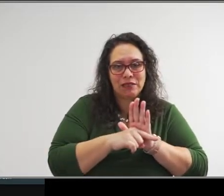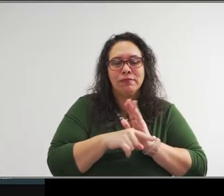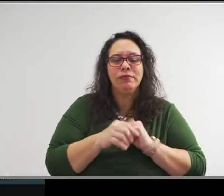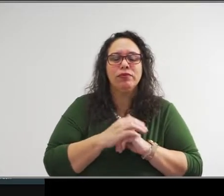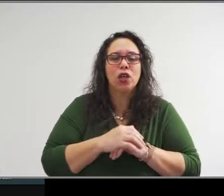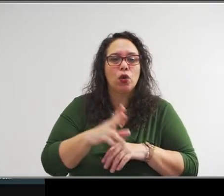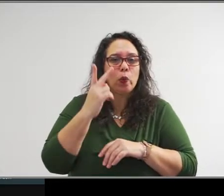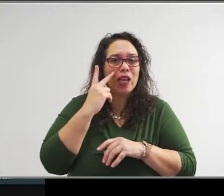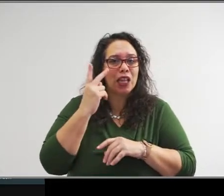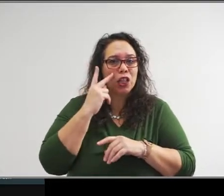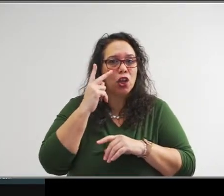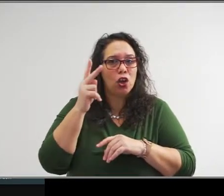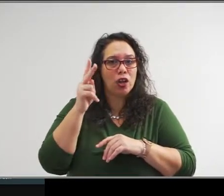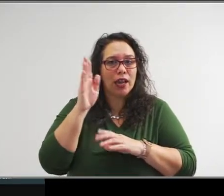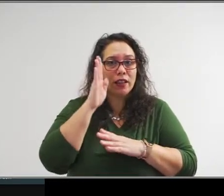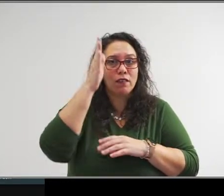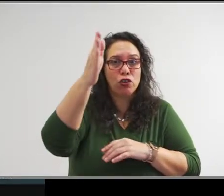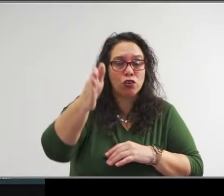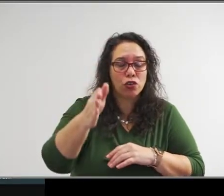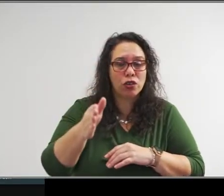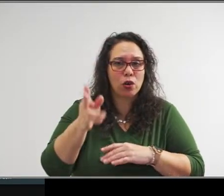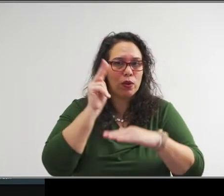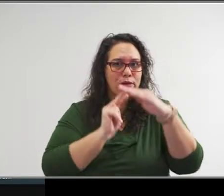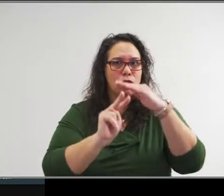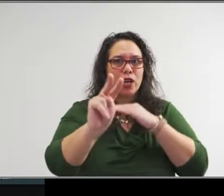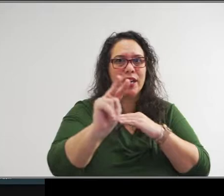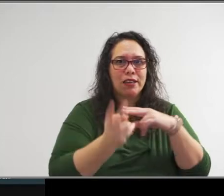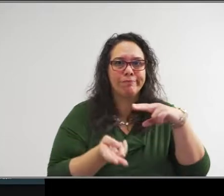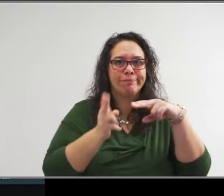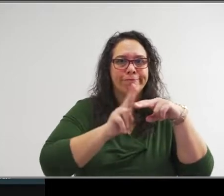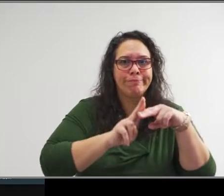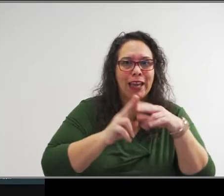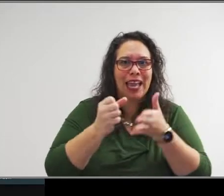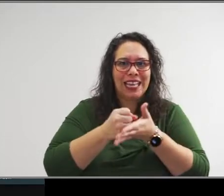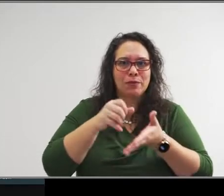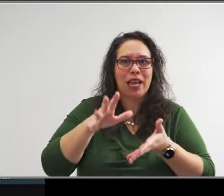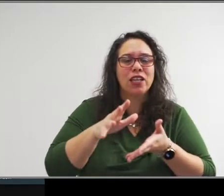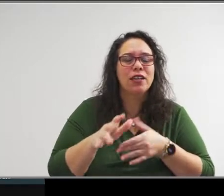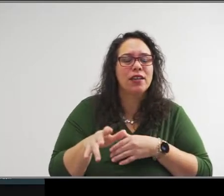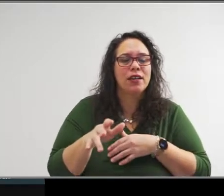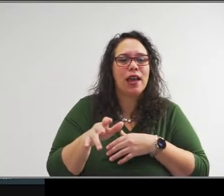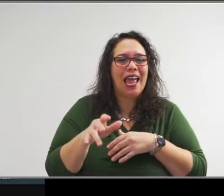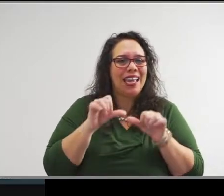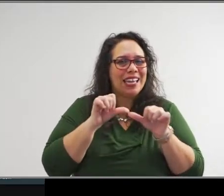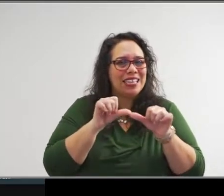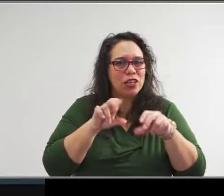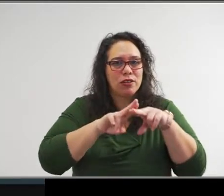we foresee rising expenses and continued decline in enrollment.